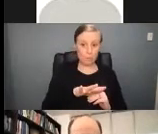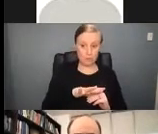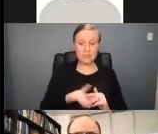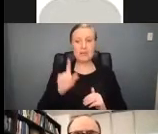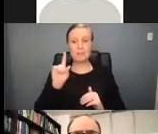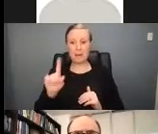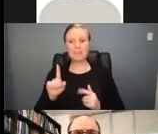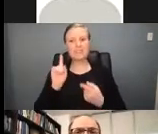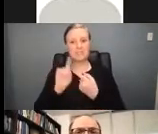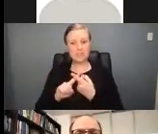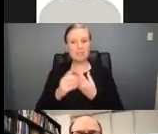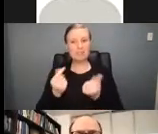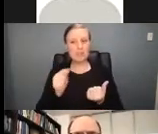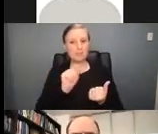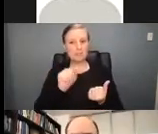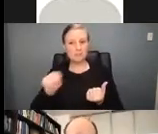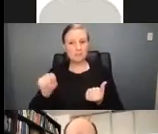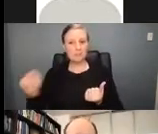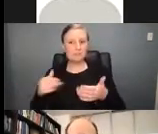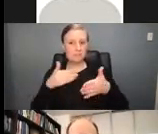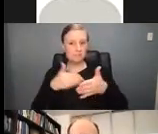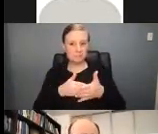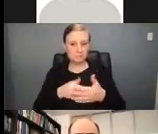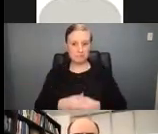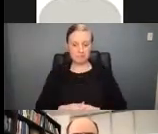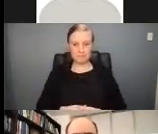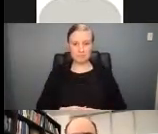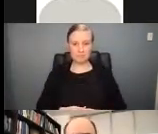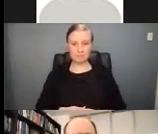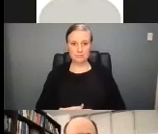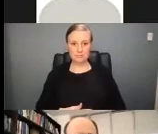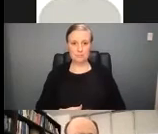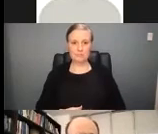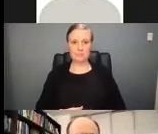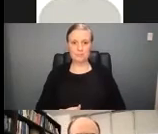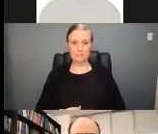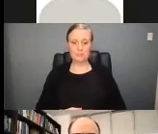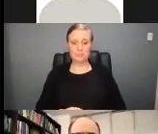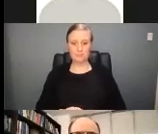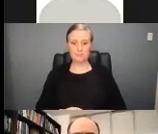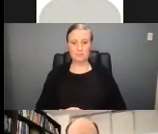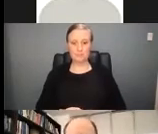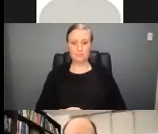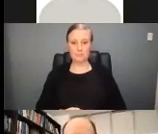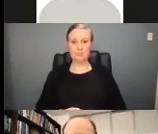Let's have a look at the distribution of digital inclusion in Australia across the different